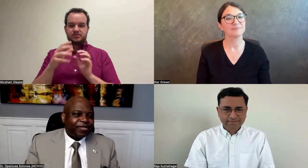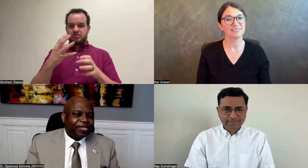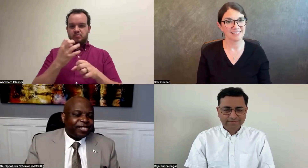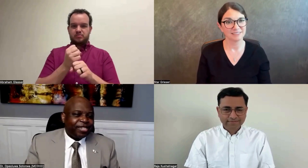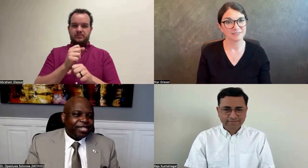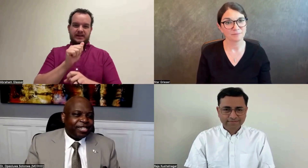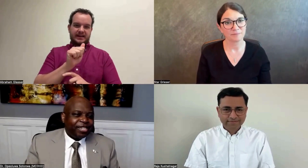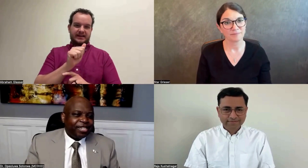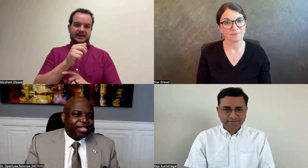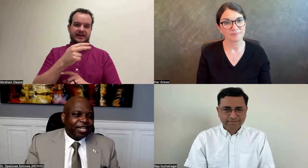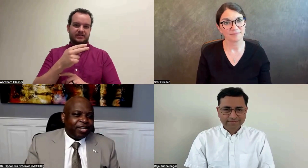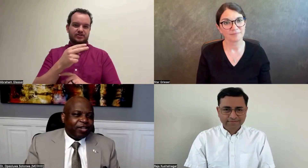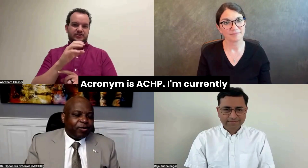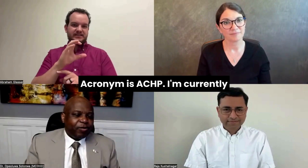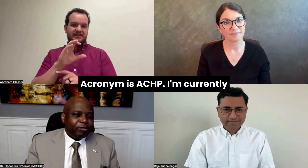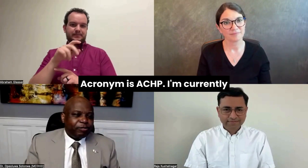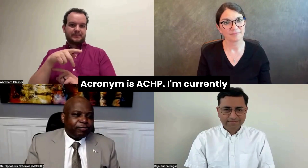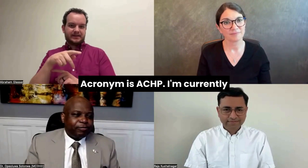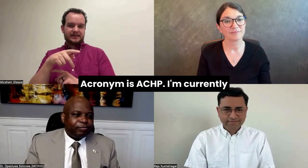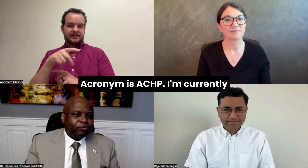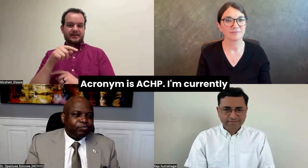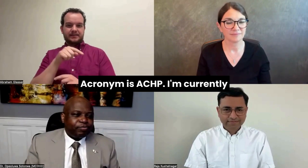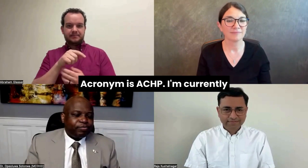Acronym is ACHP. I'm currently